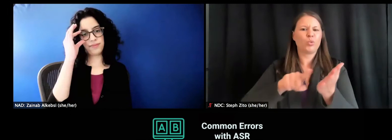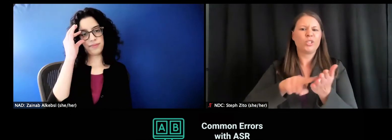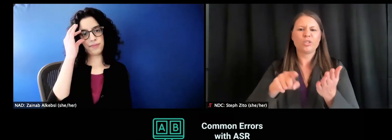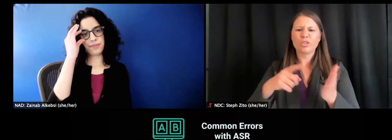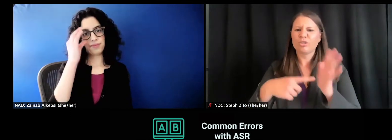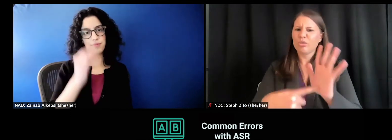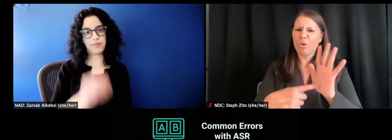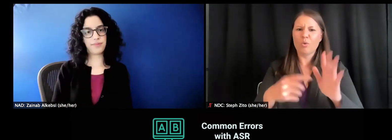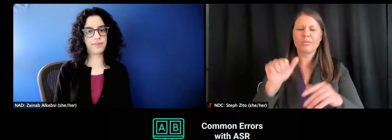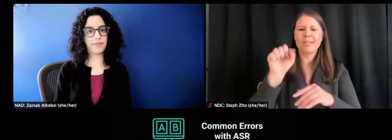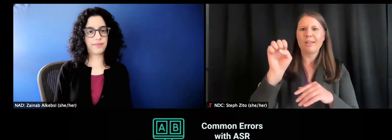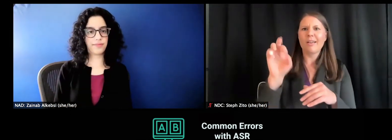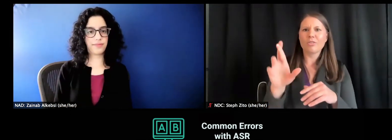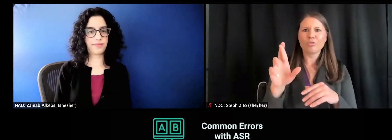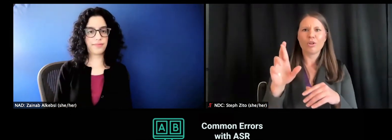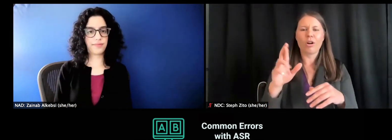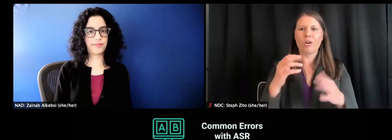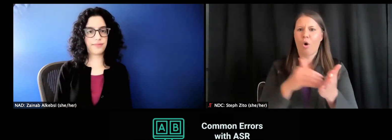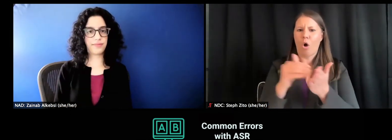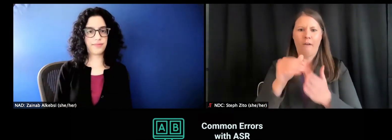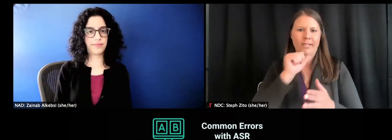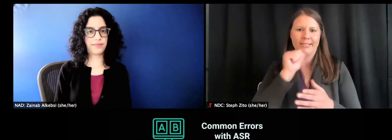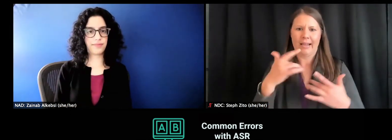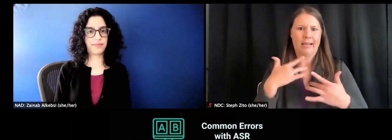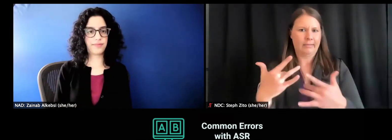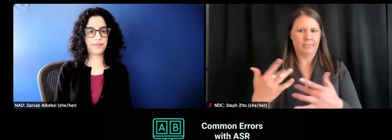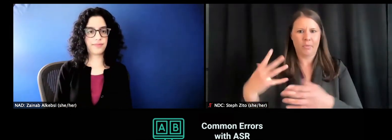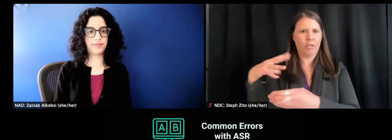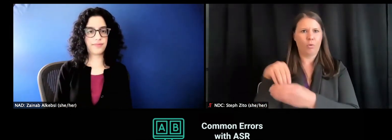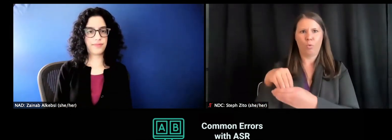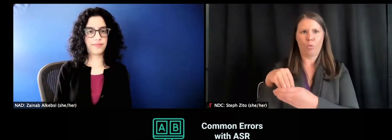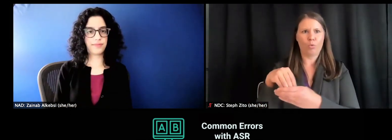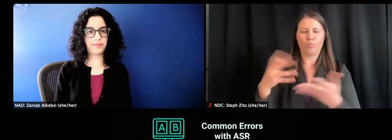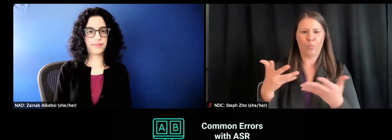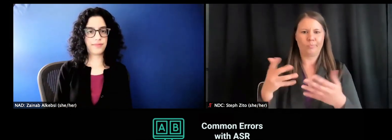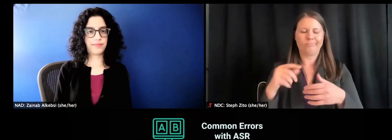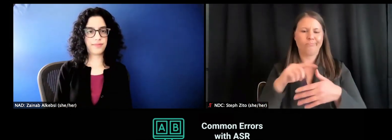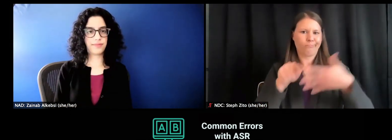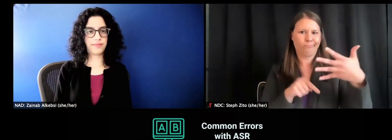and the research shows that ASR often does not typically